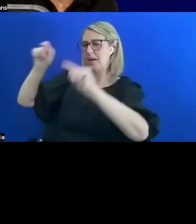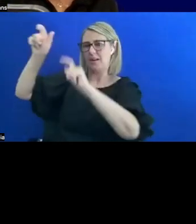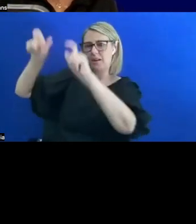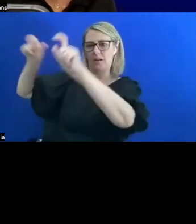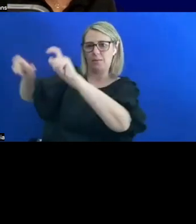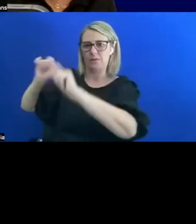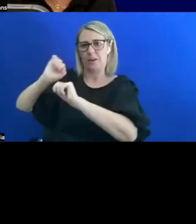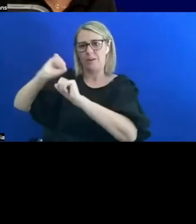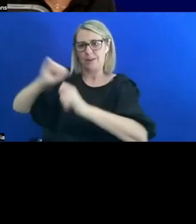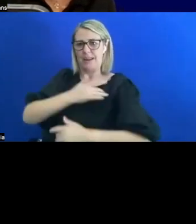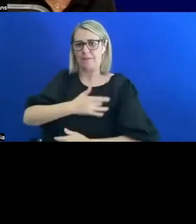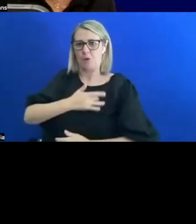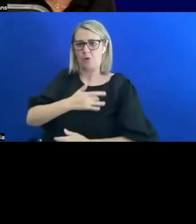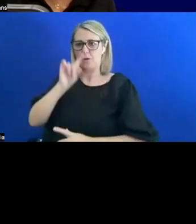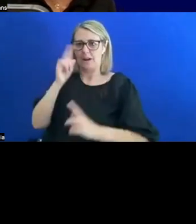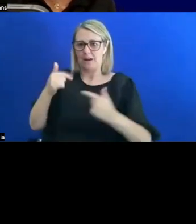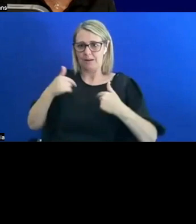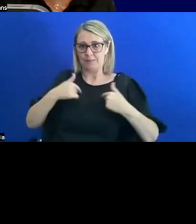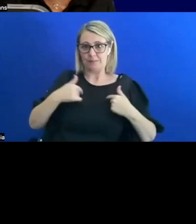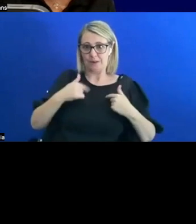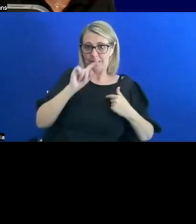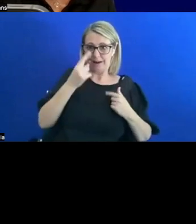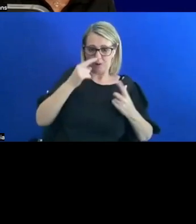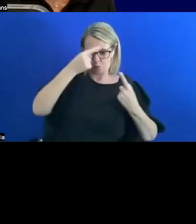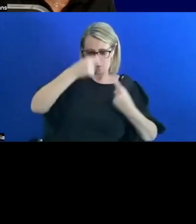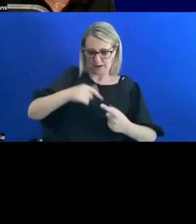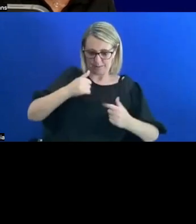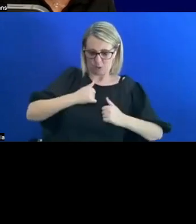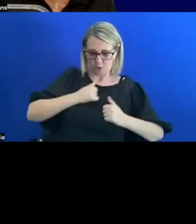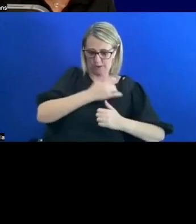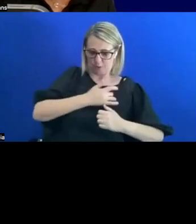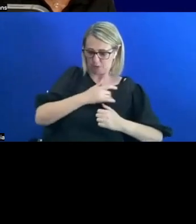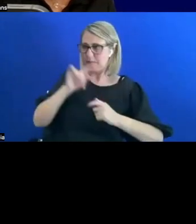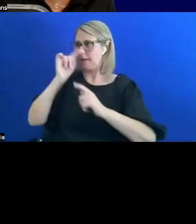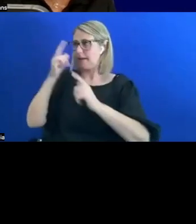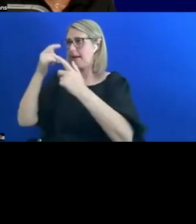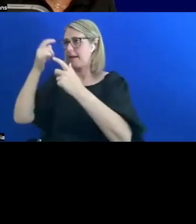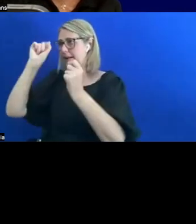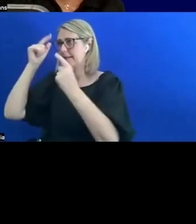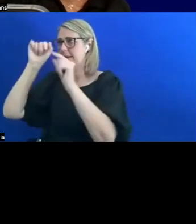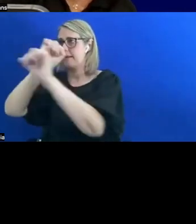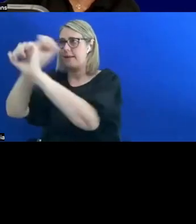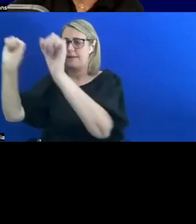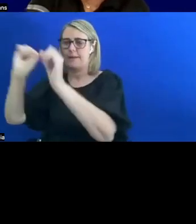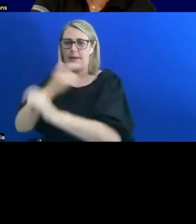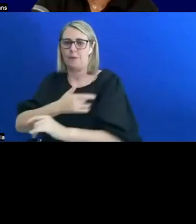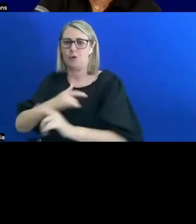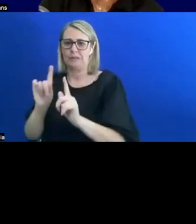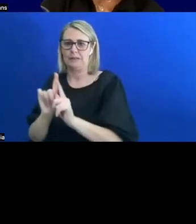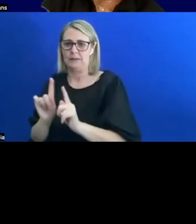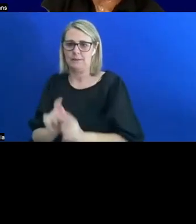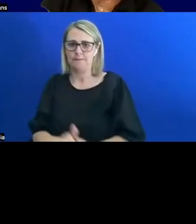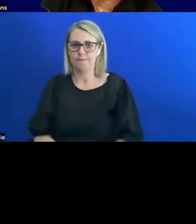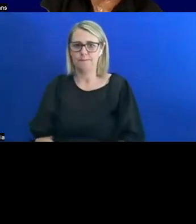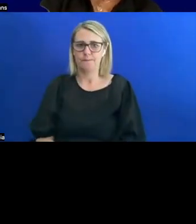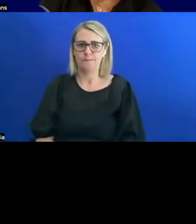So without good interoceptive awareness, self-regulation can't exist.